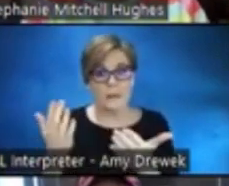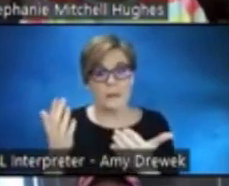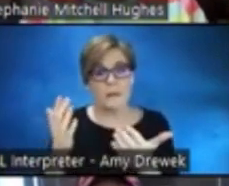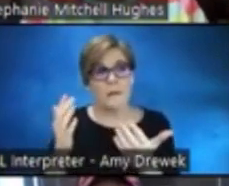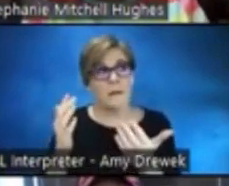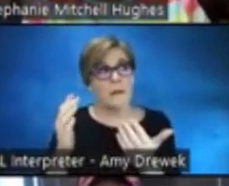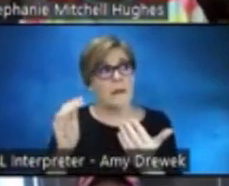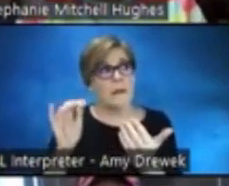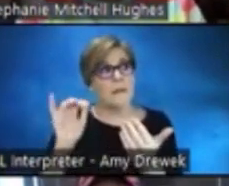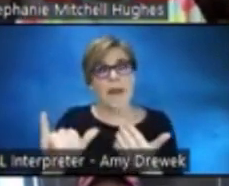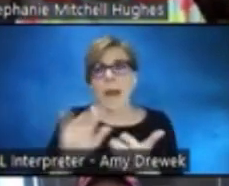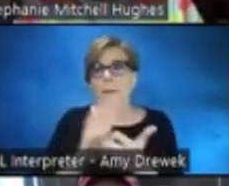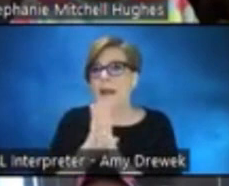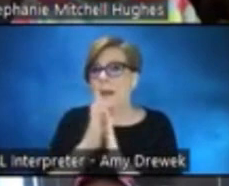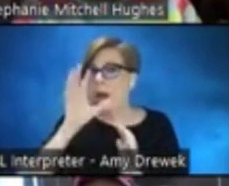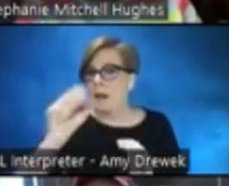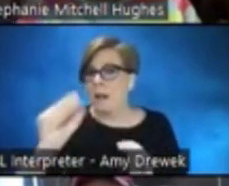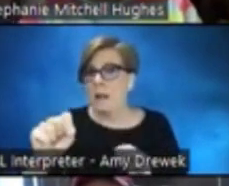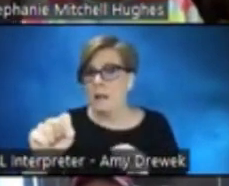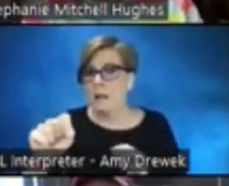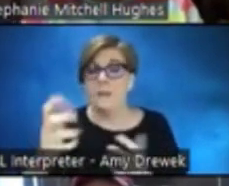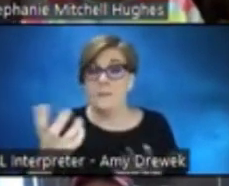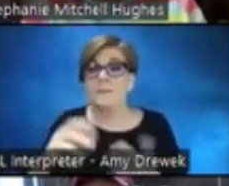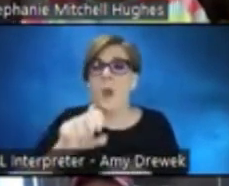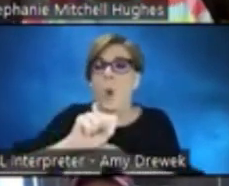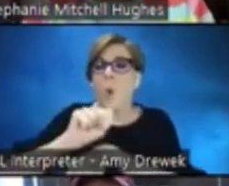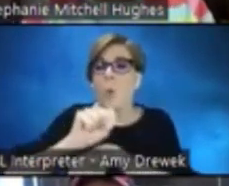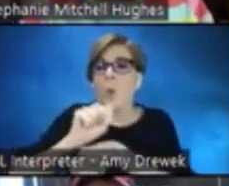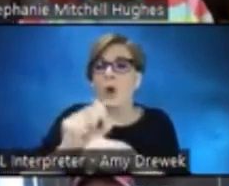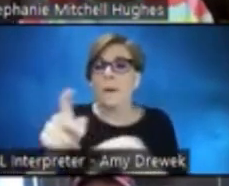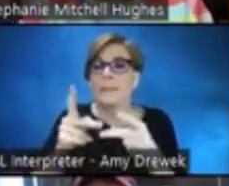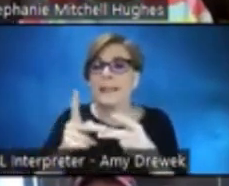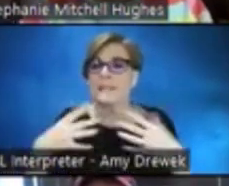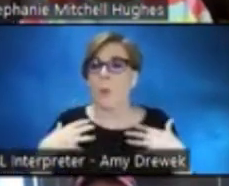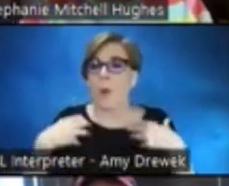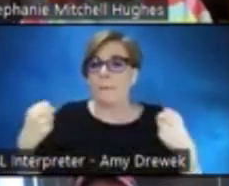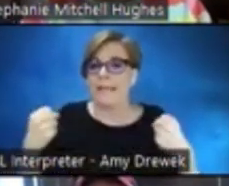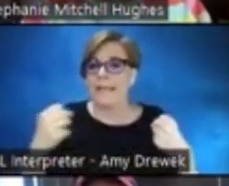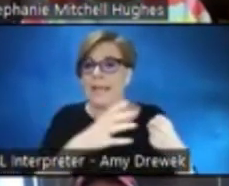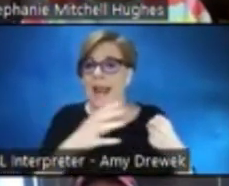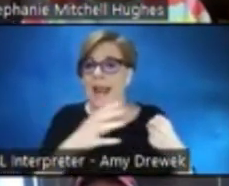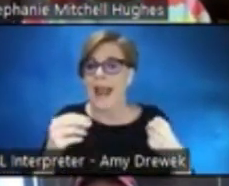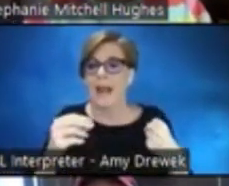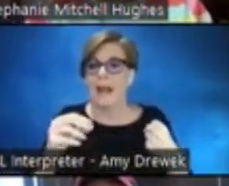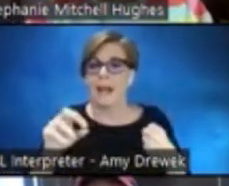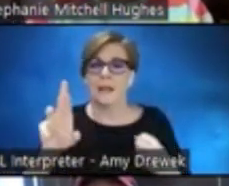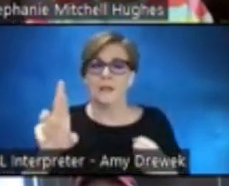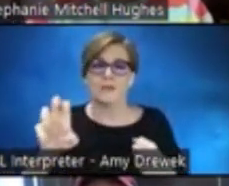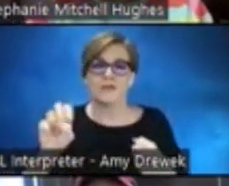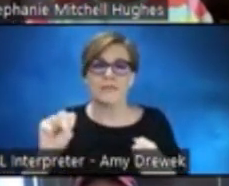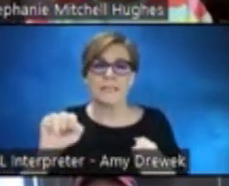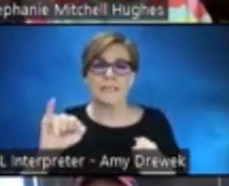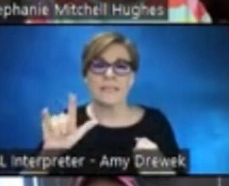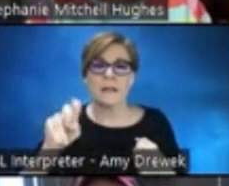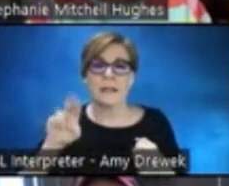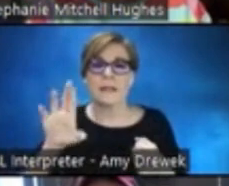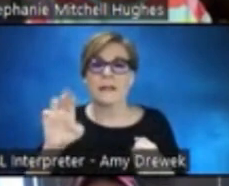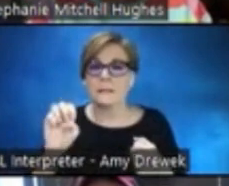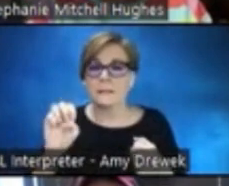IS WORKPLACE WELL-BEING. SO WHEN YOU REFLECT ON THE WORK THAT THE DISABILITY COMMUNITY